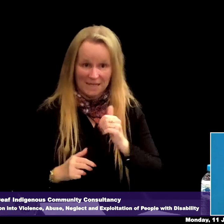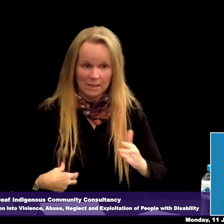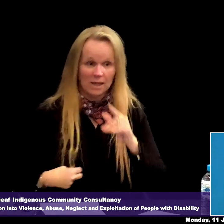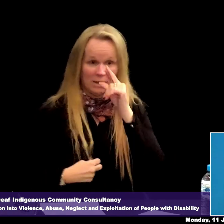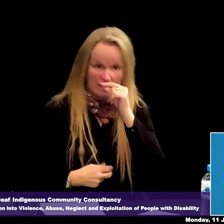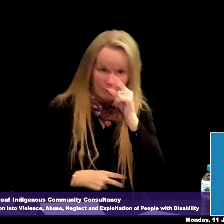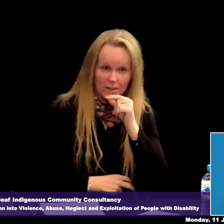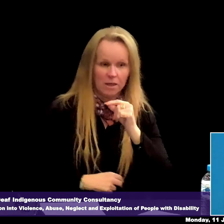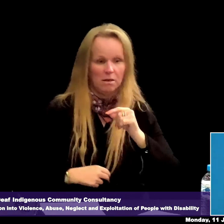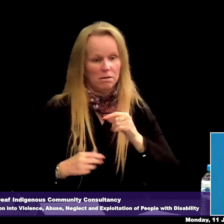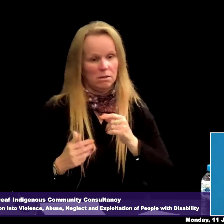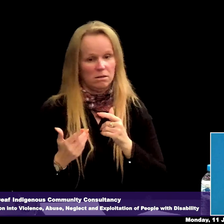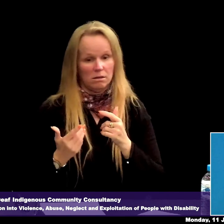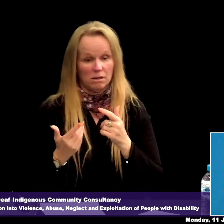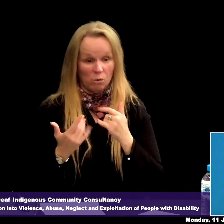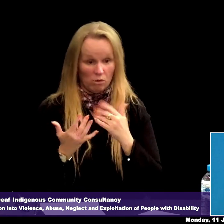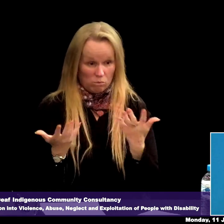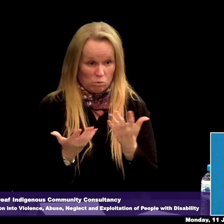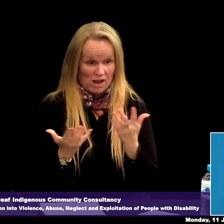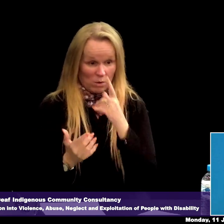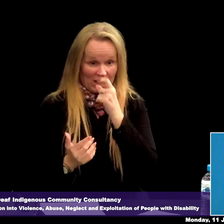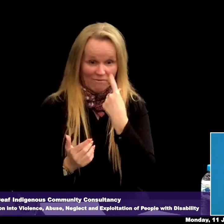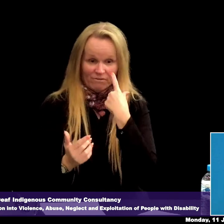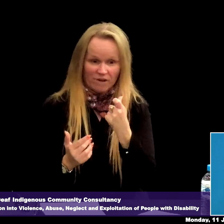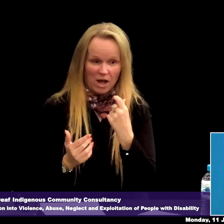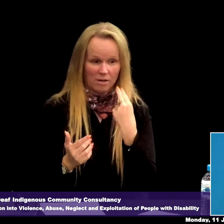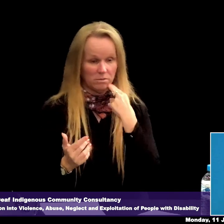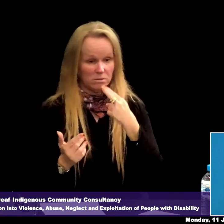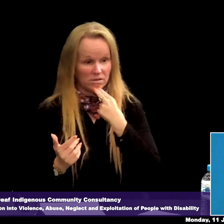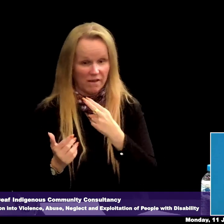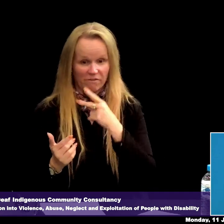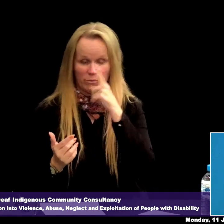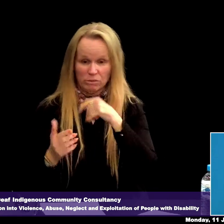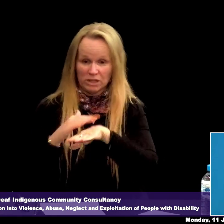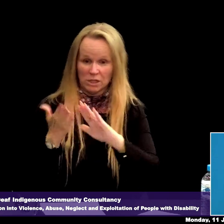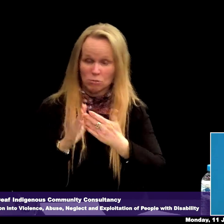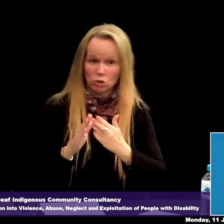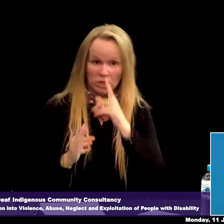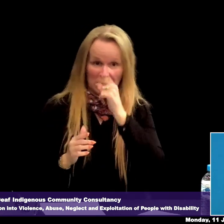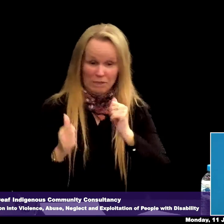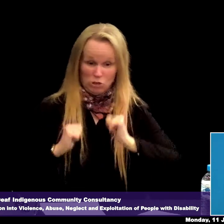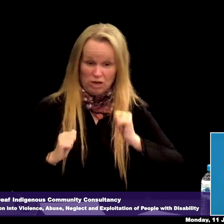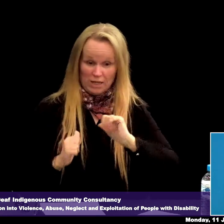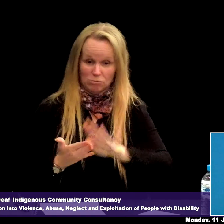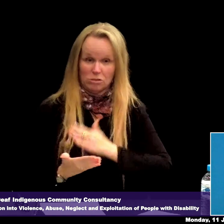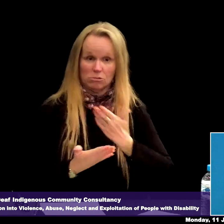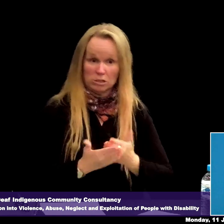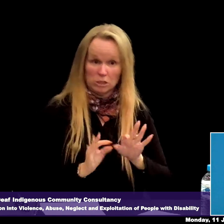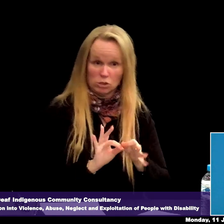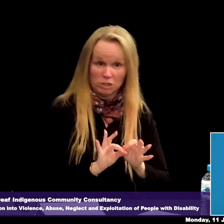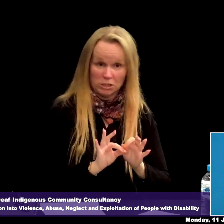We can build capacity and competence where we can find Deaf people in community, where